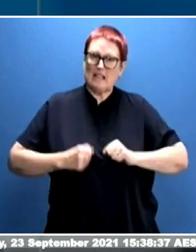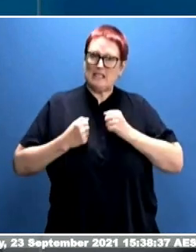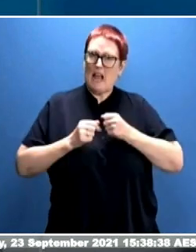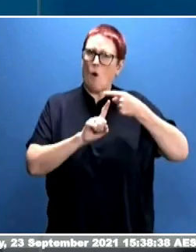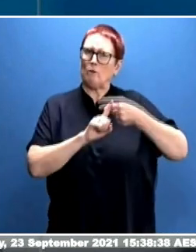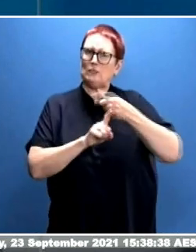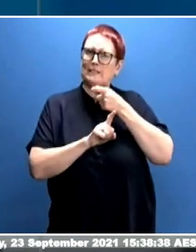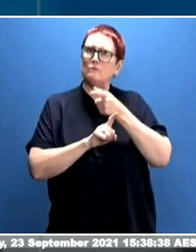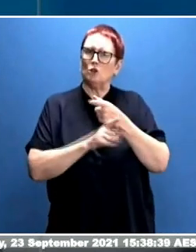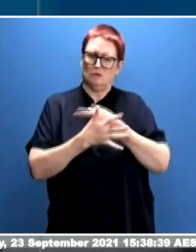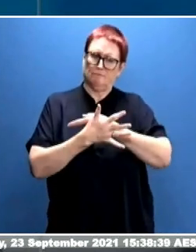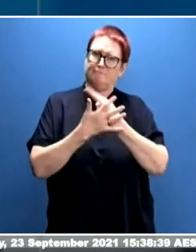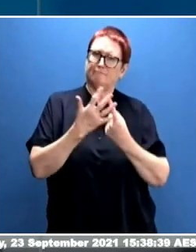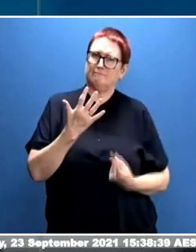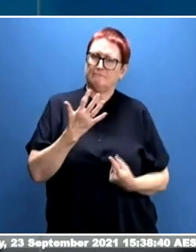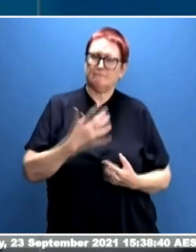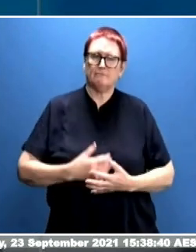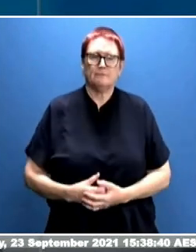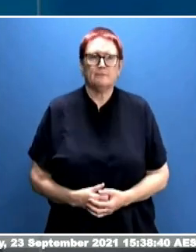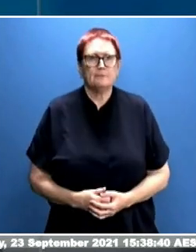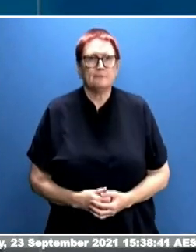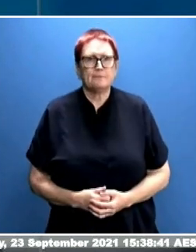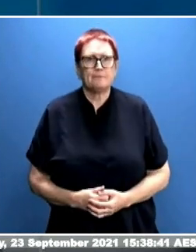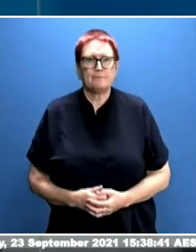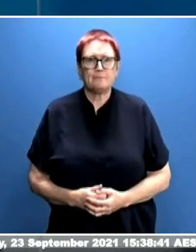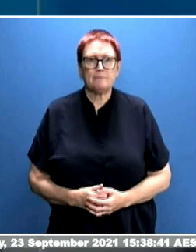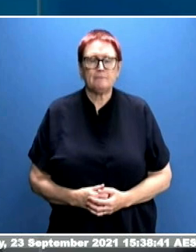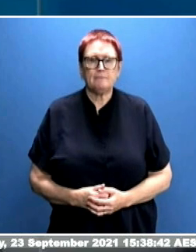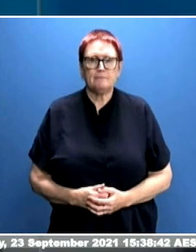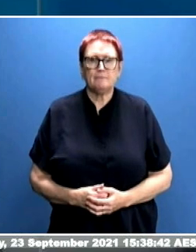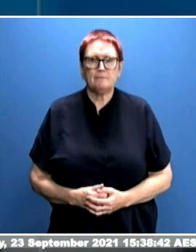about, and it's very much the outcome measures that in terms of success for us